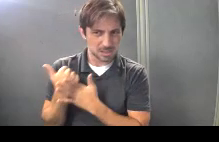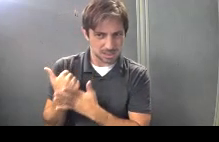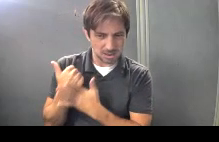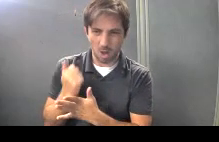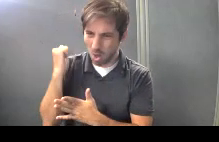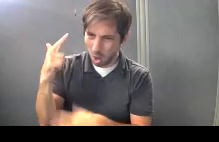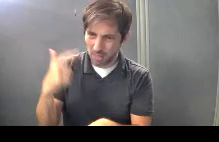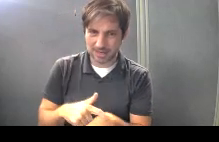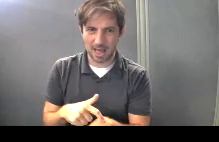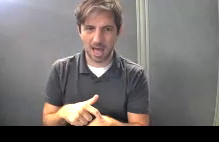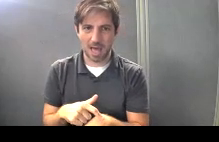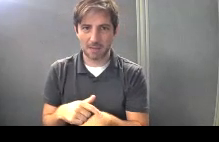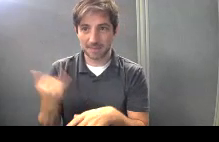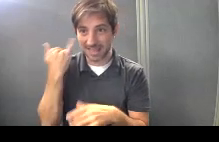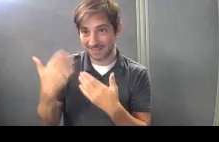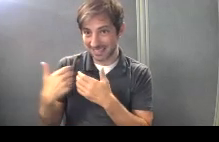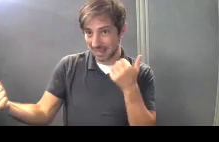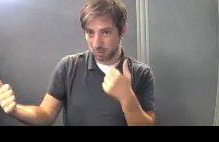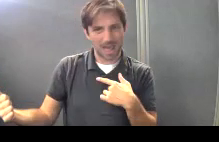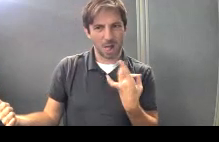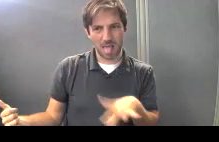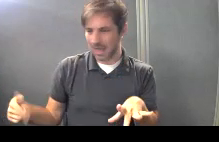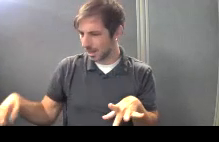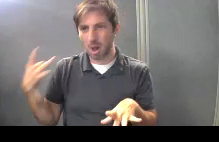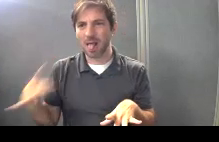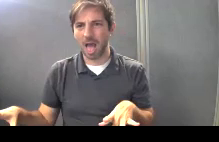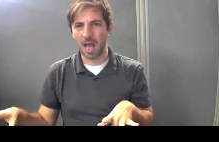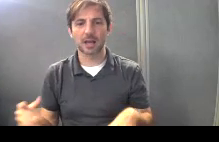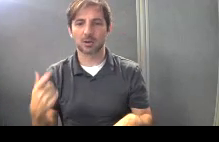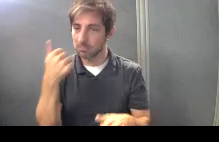NEITHER OF US WOULD LIKE IT IF WE WERE SEPARATED.